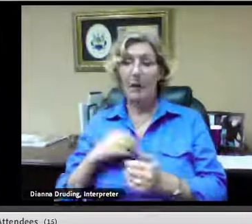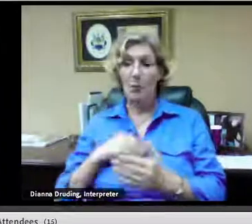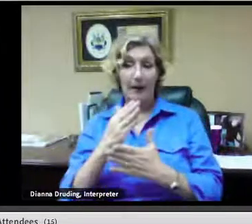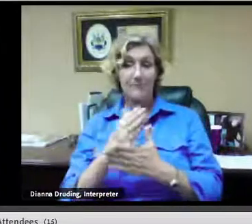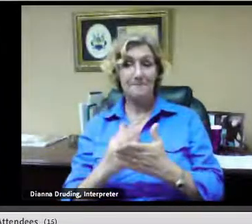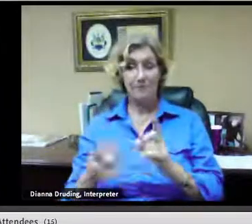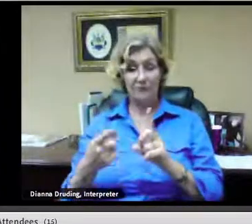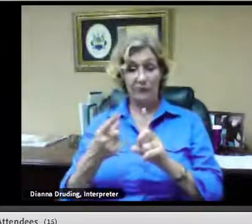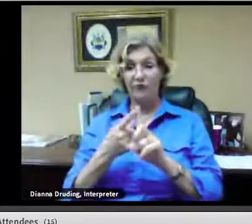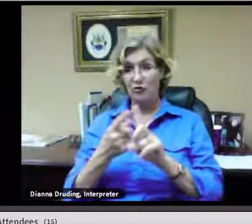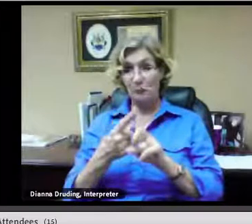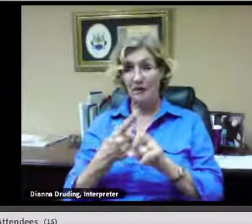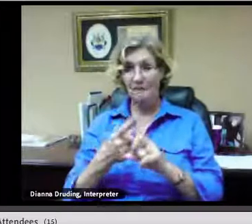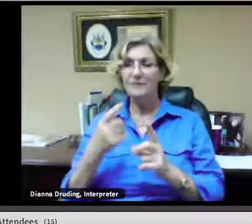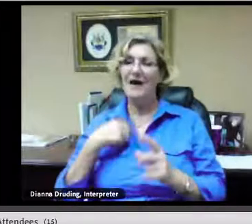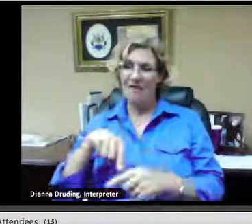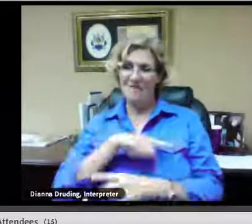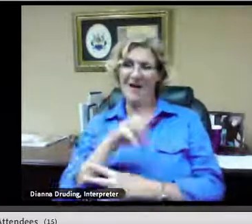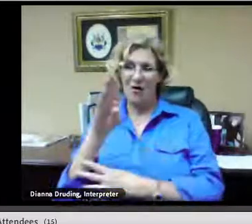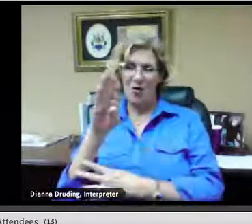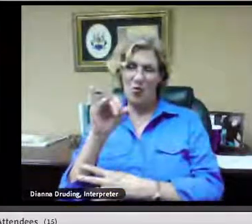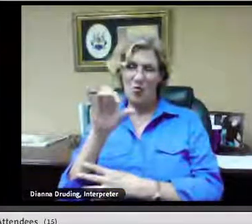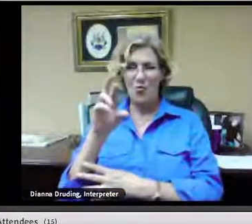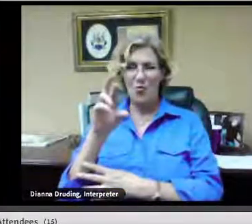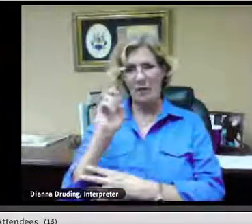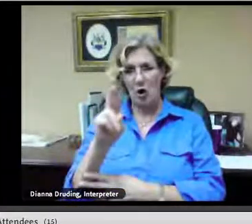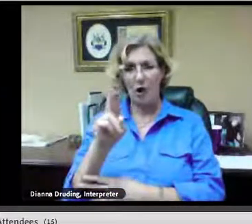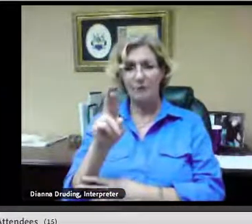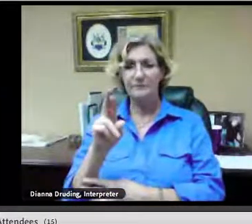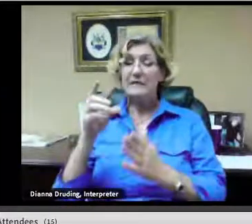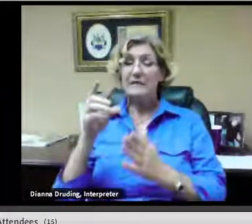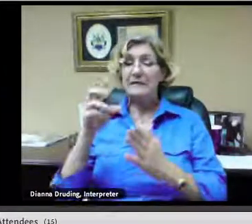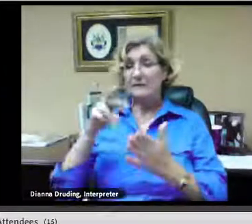and the second goal, defining accessibility and disability.